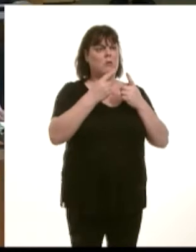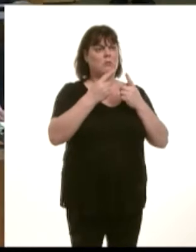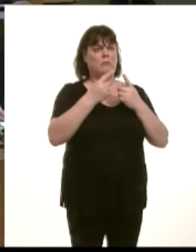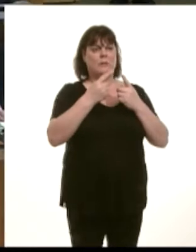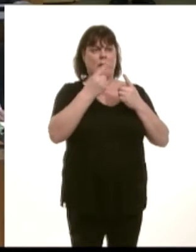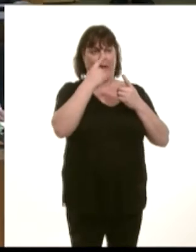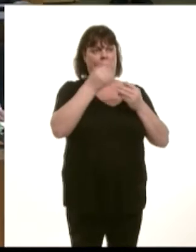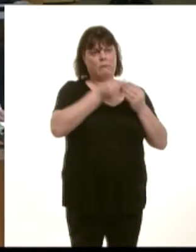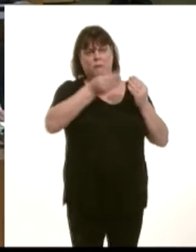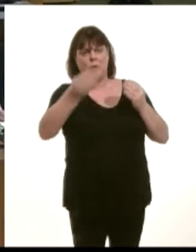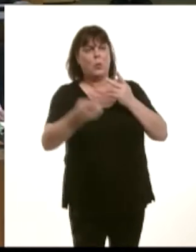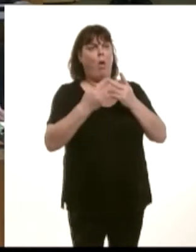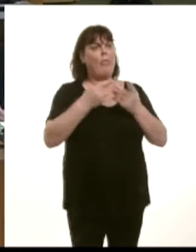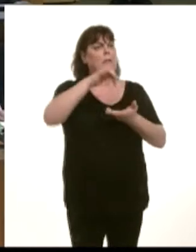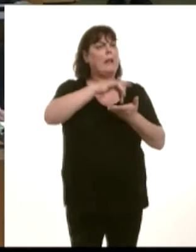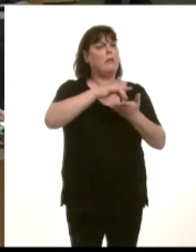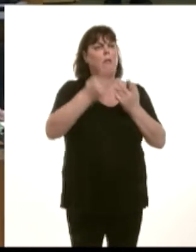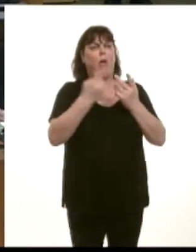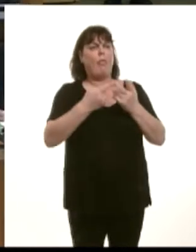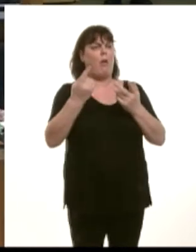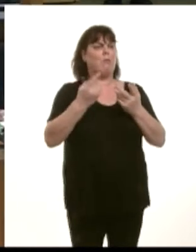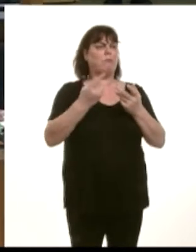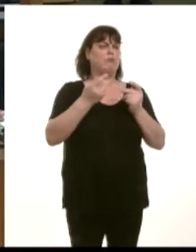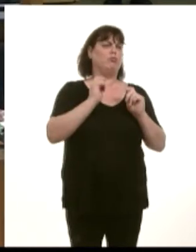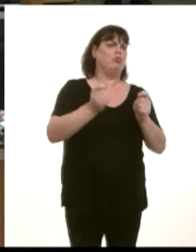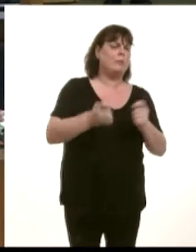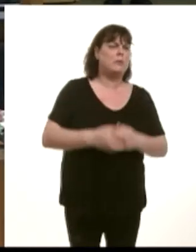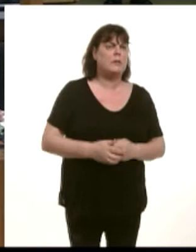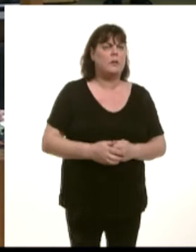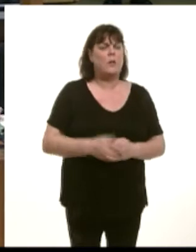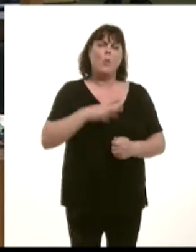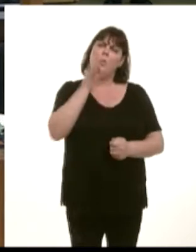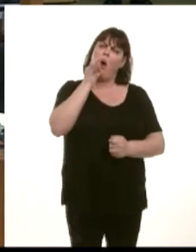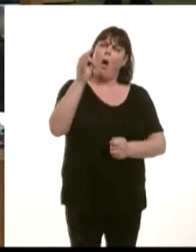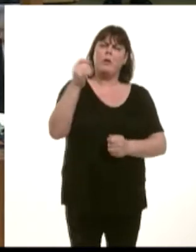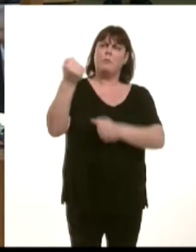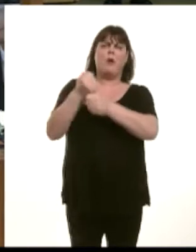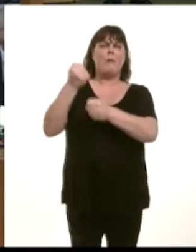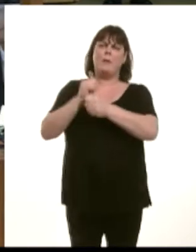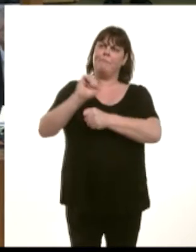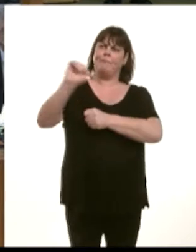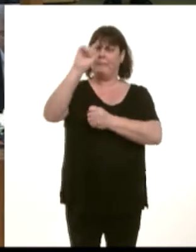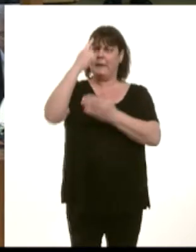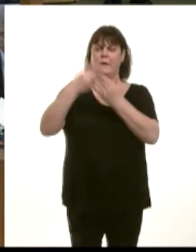impact do you think that the additional capital spending that this Government has put in recently will have on a patient experience?